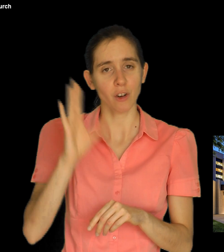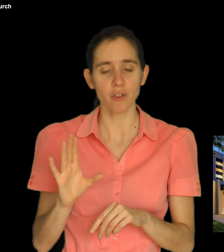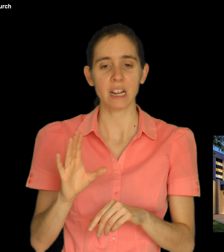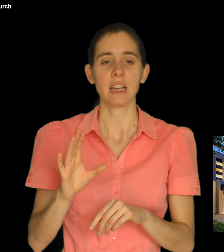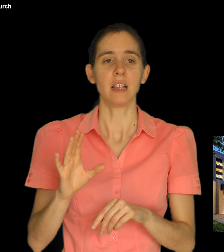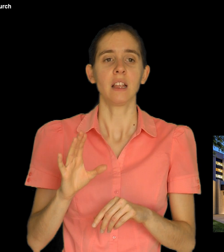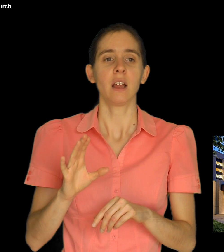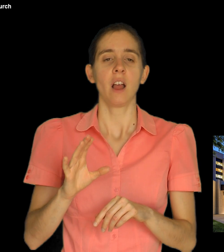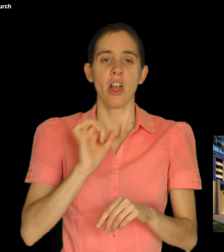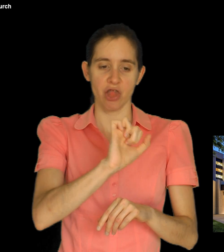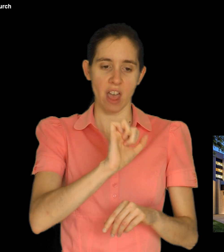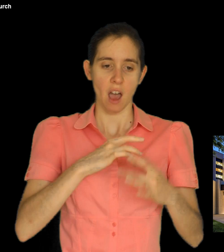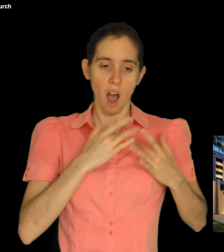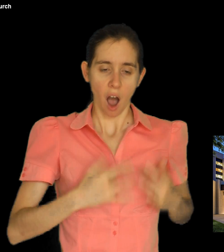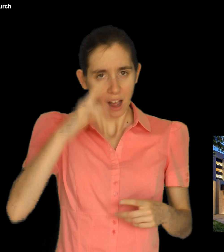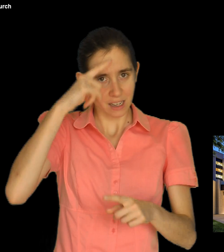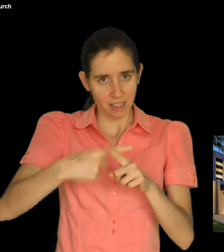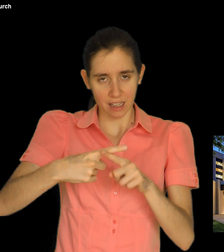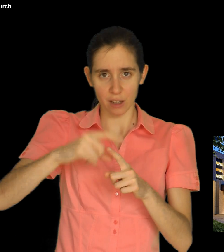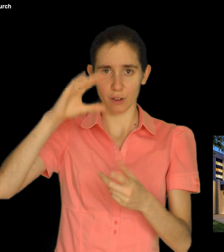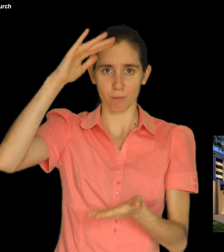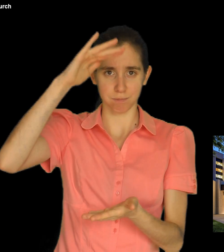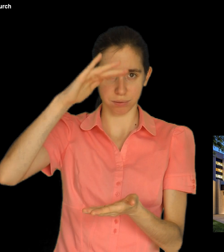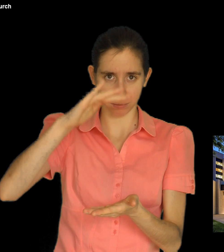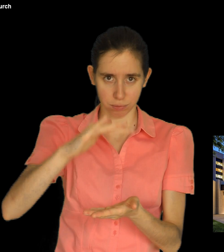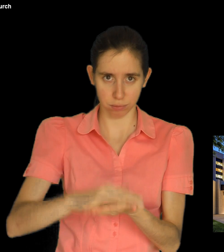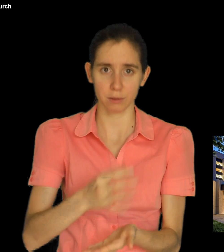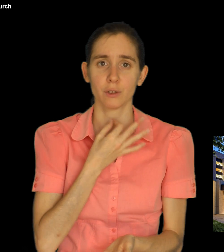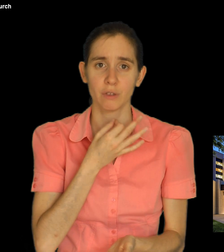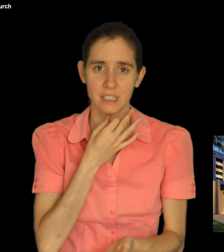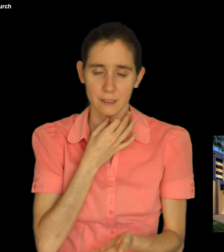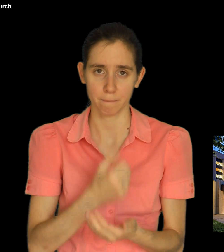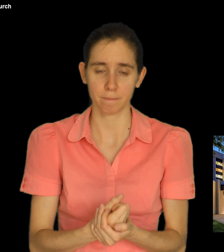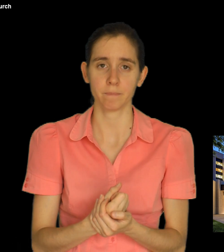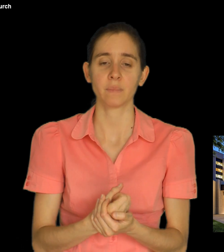decrease in heart disease. In 1990